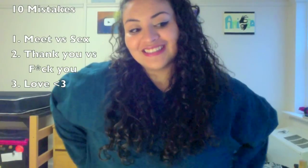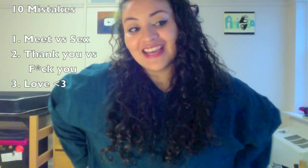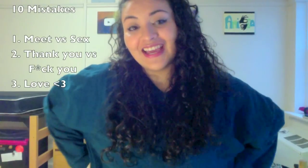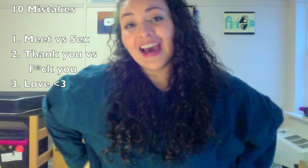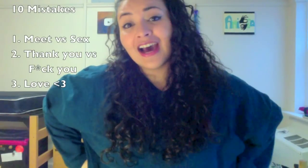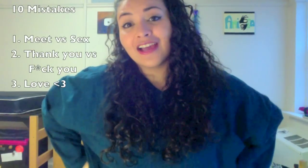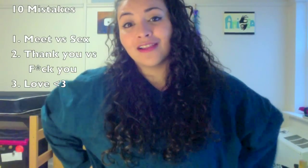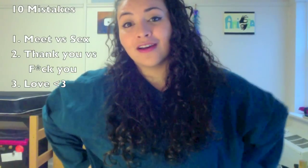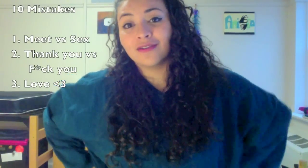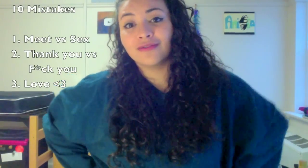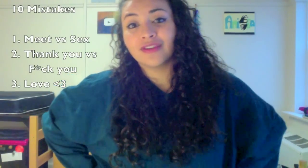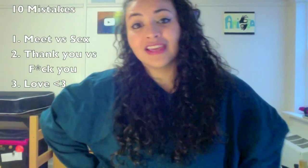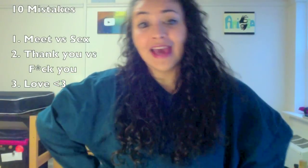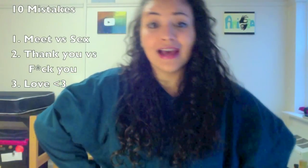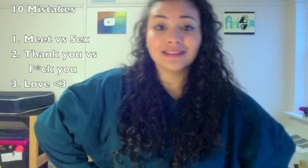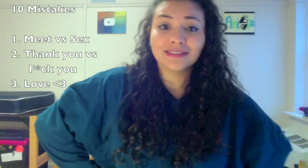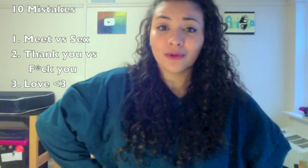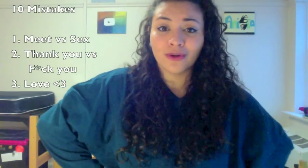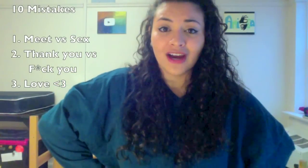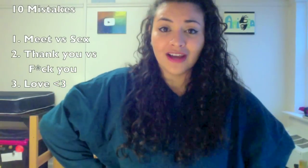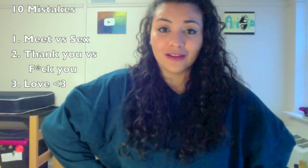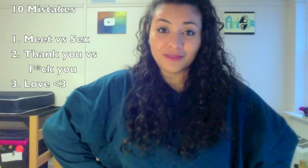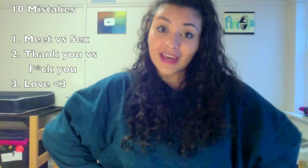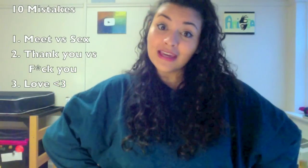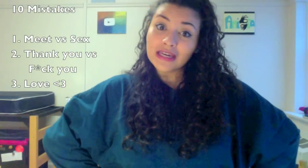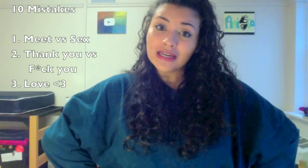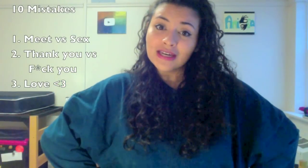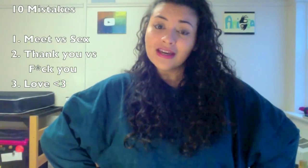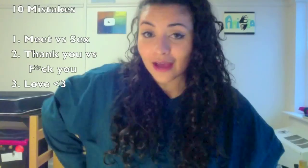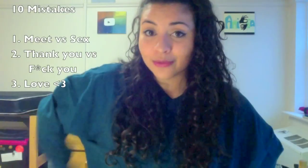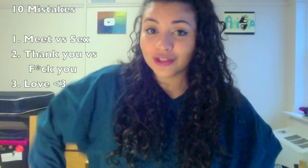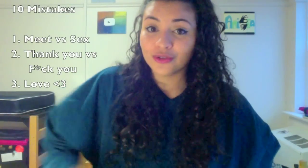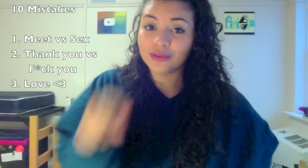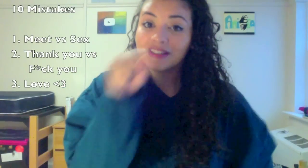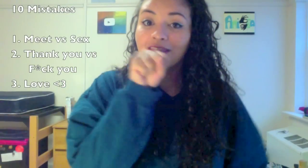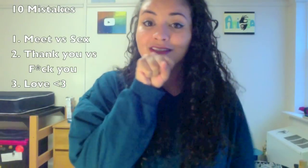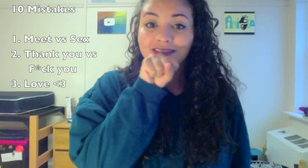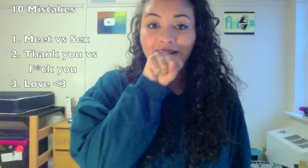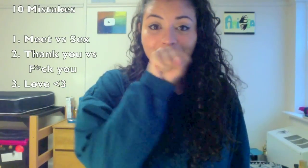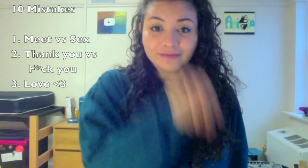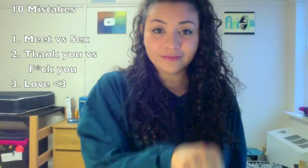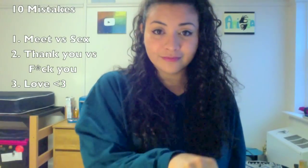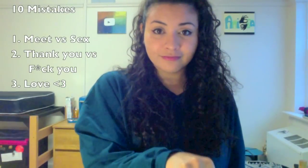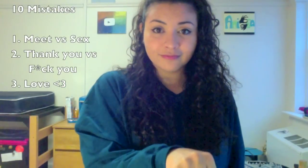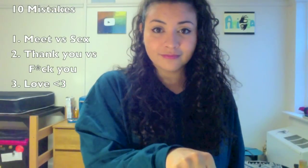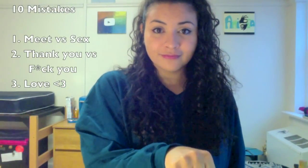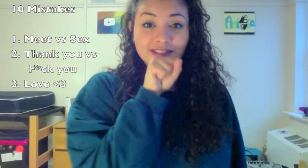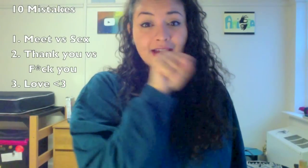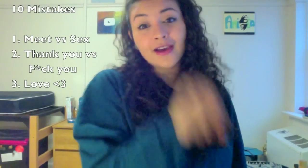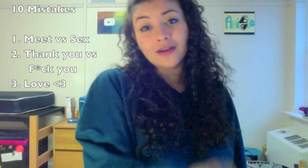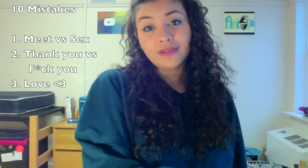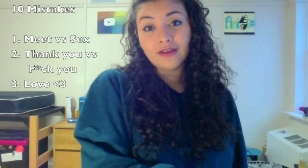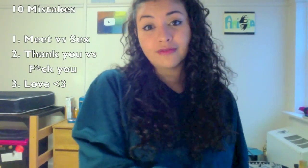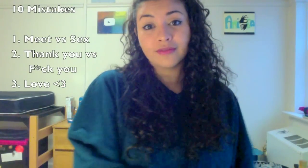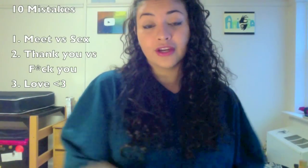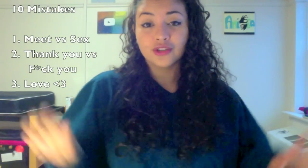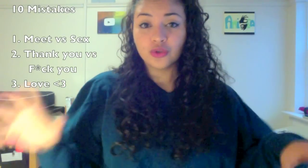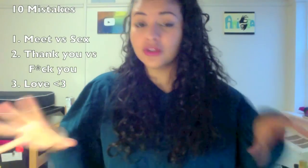I say I love cats or I love cake. I would use this sign. This is that kind of love.